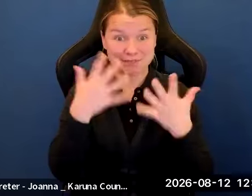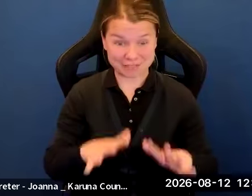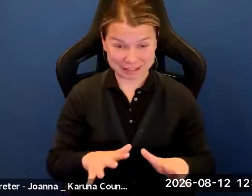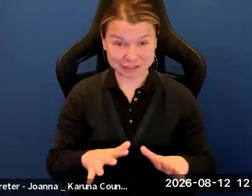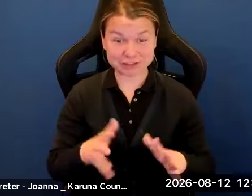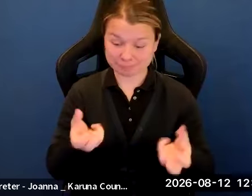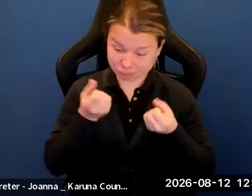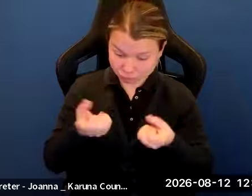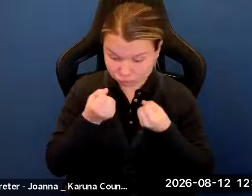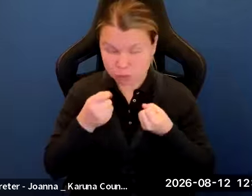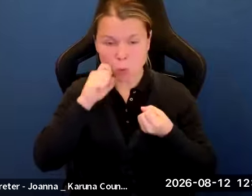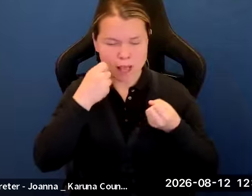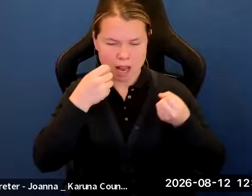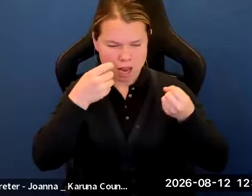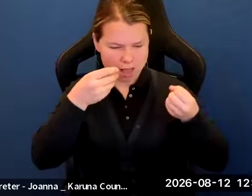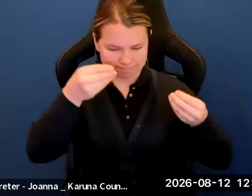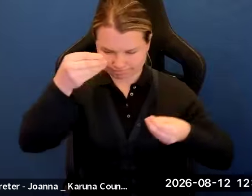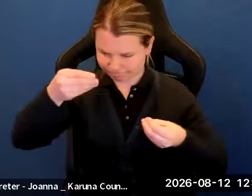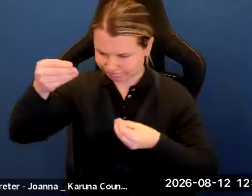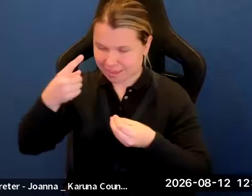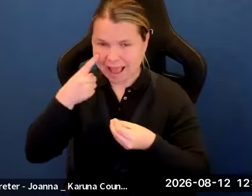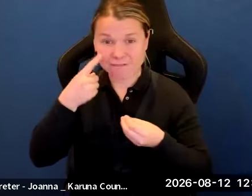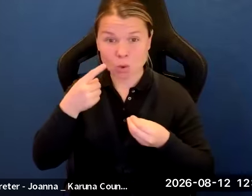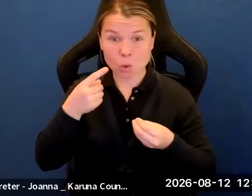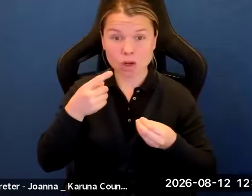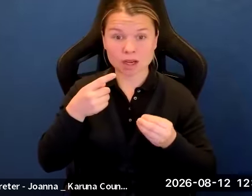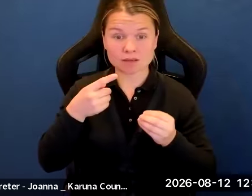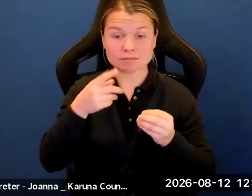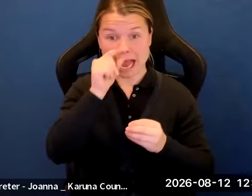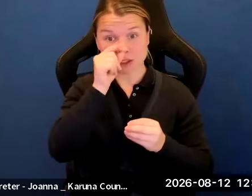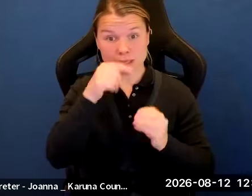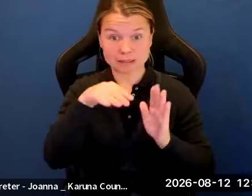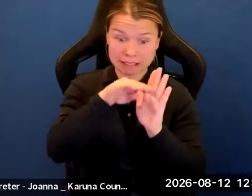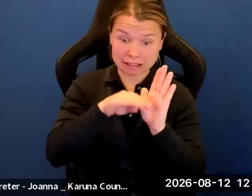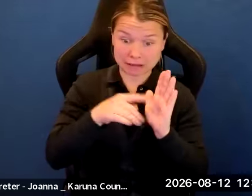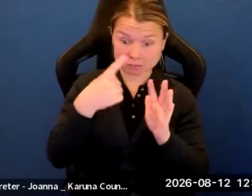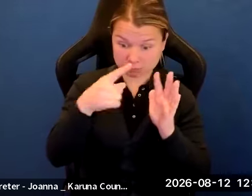what that is for your time zone. So once we get those